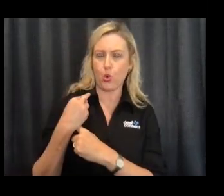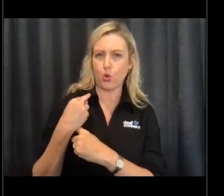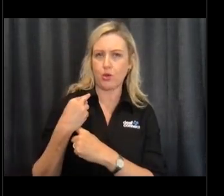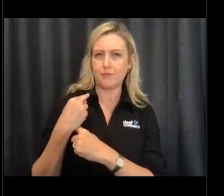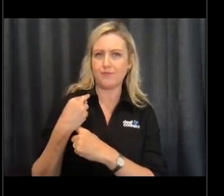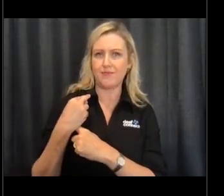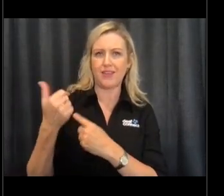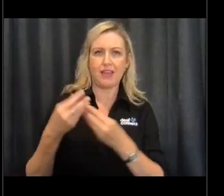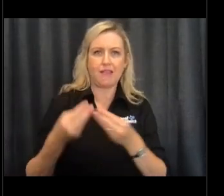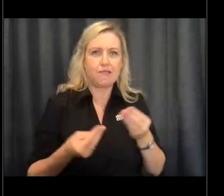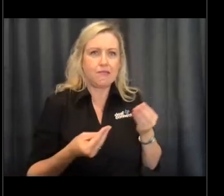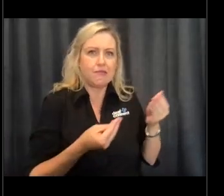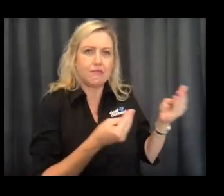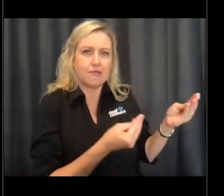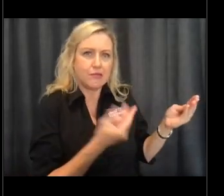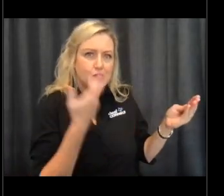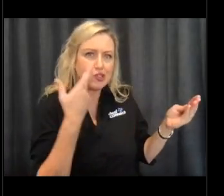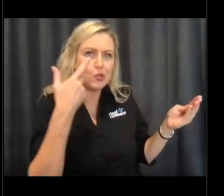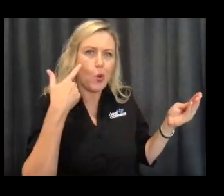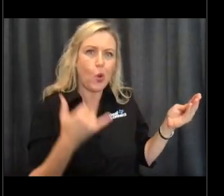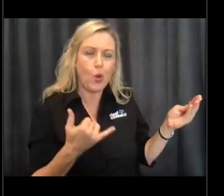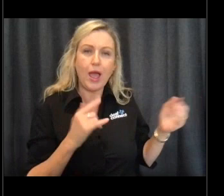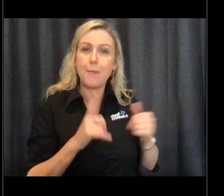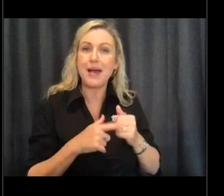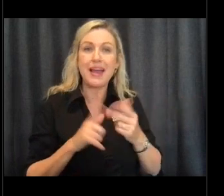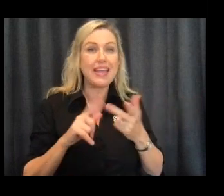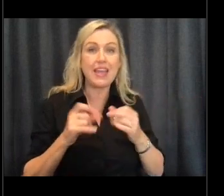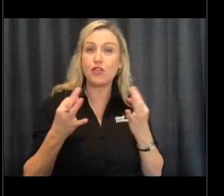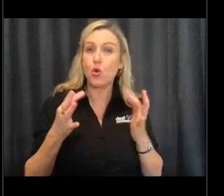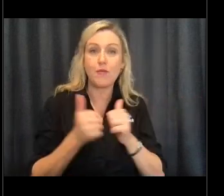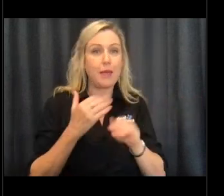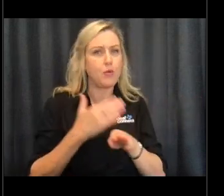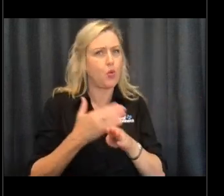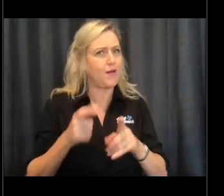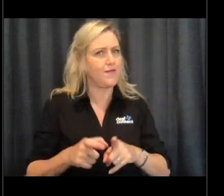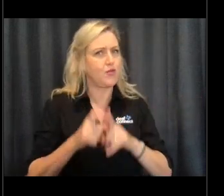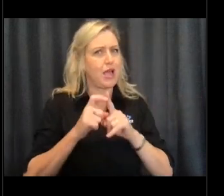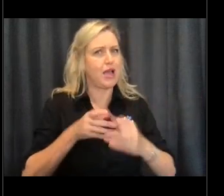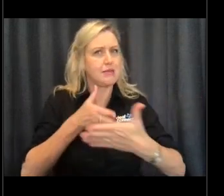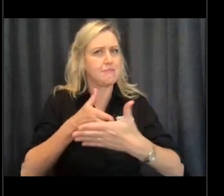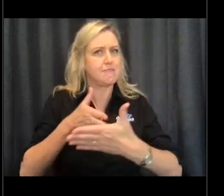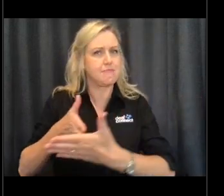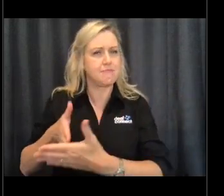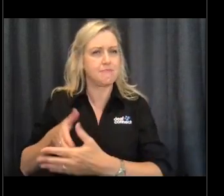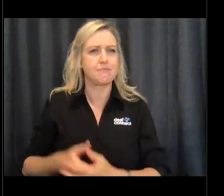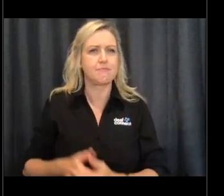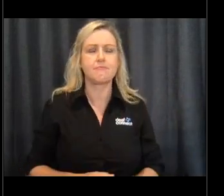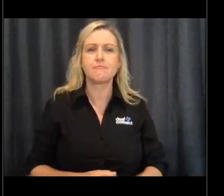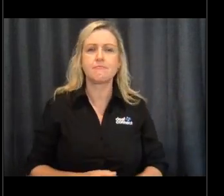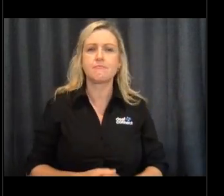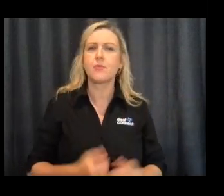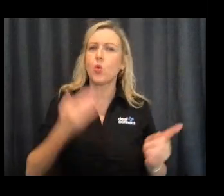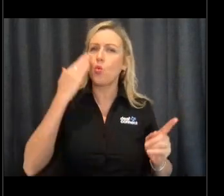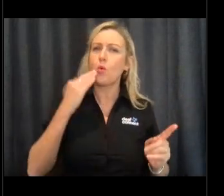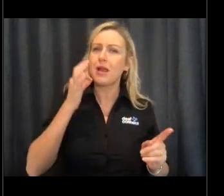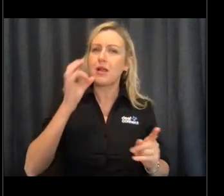So that's the starting point. And, Paul, if they were affected 12 months ago, can they still lodge a claim?